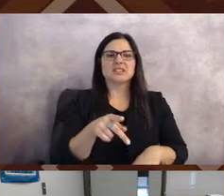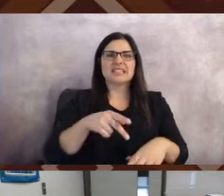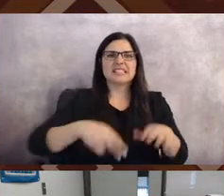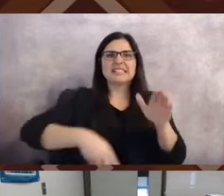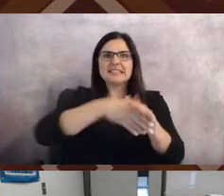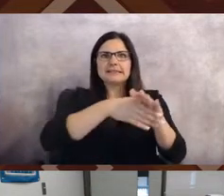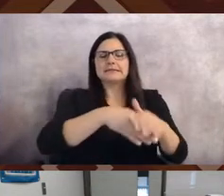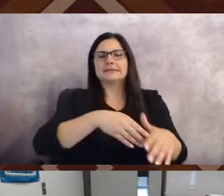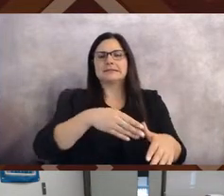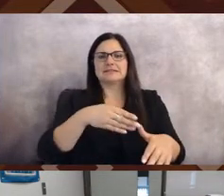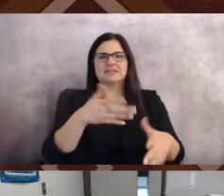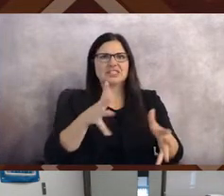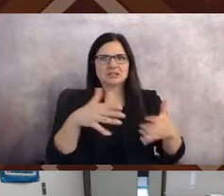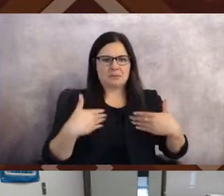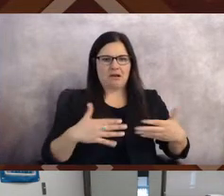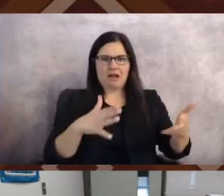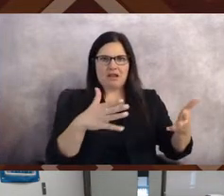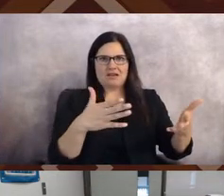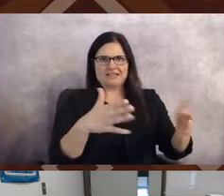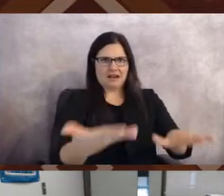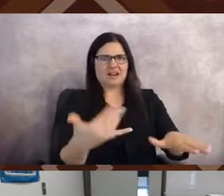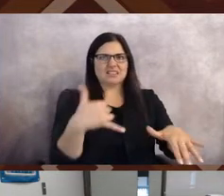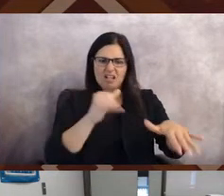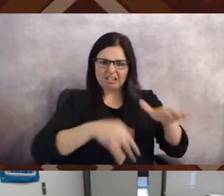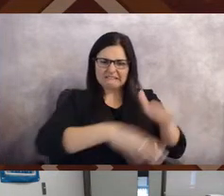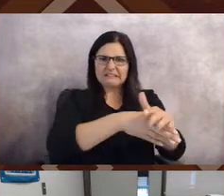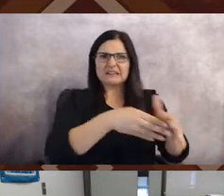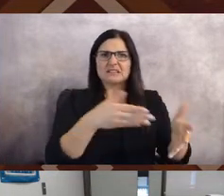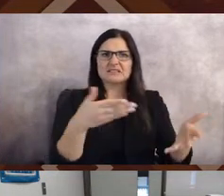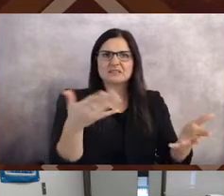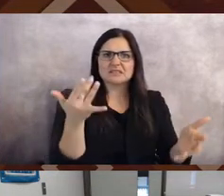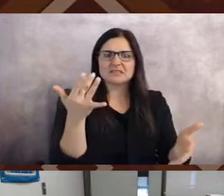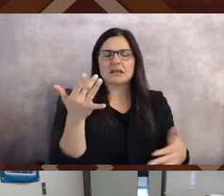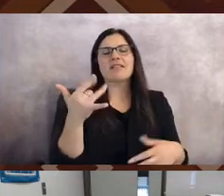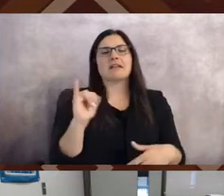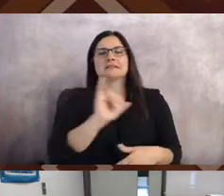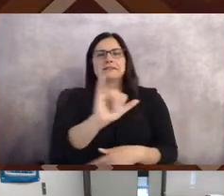even after he's dead. That's how I interpret it next. Like,